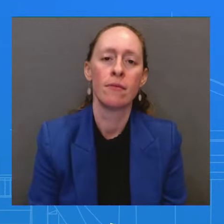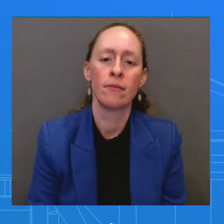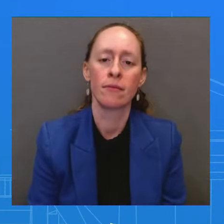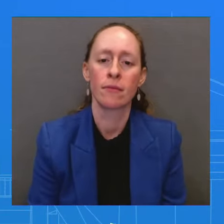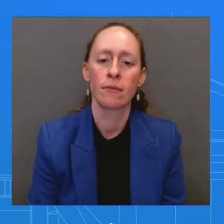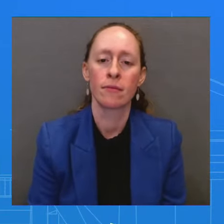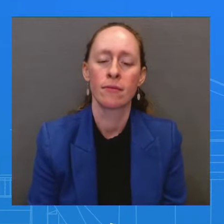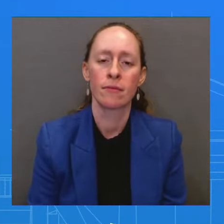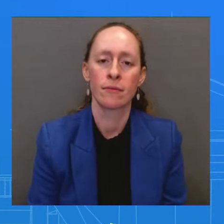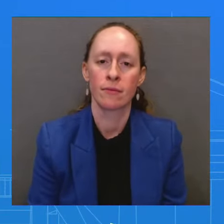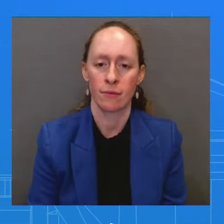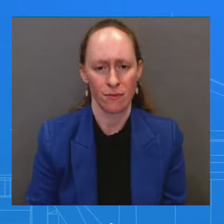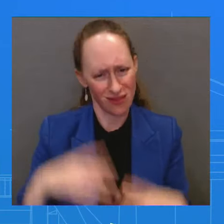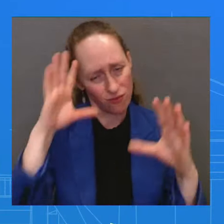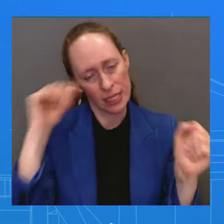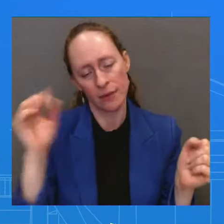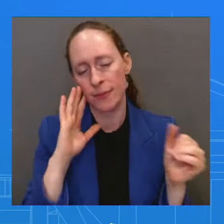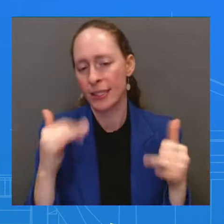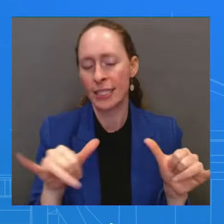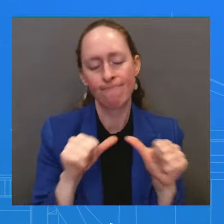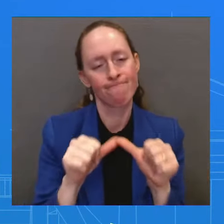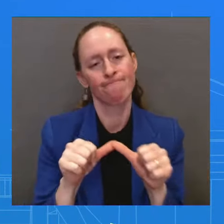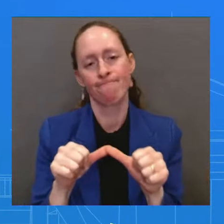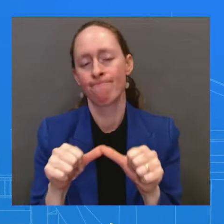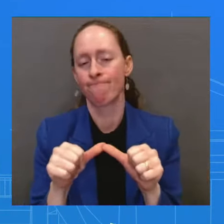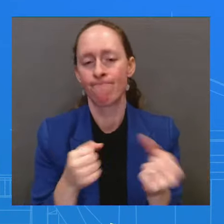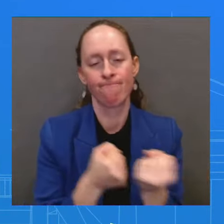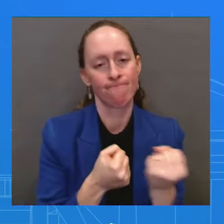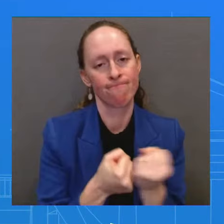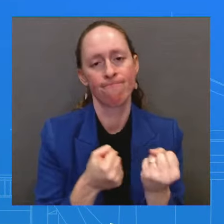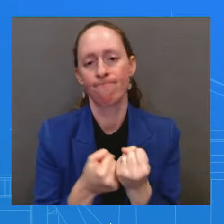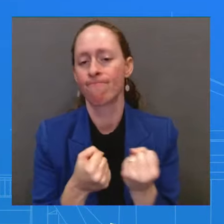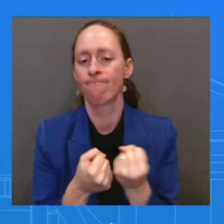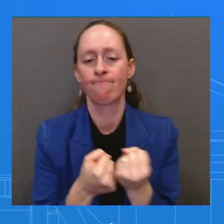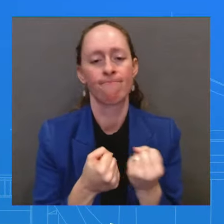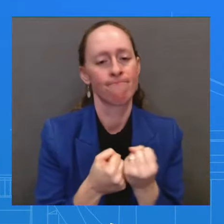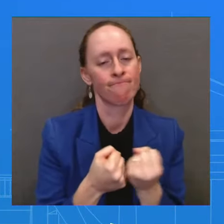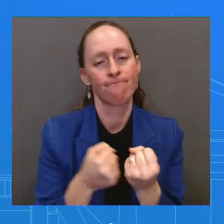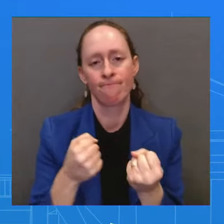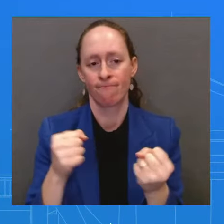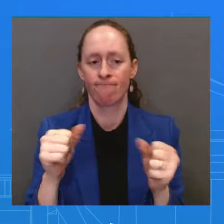how it'd be a serious mistake if we walk away from that commitment. The Press: The President seemed to suggest a moment ago